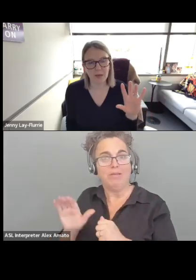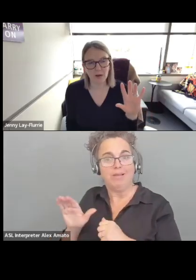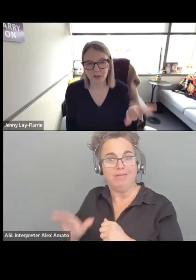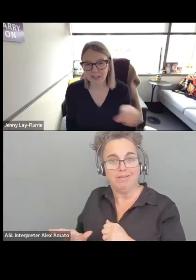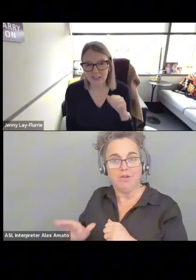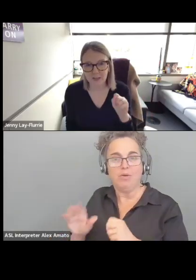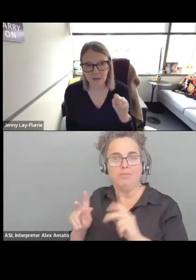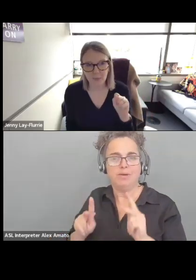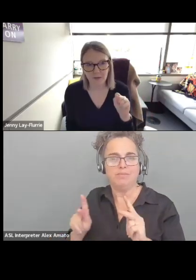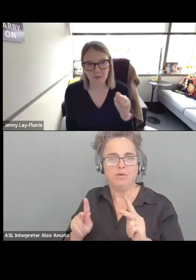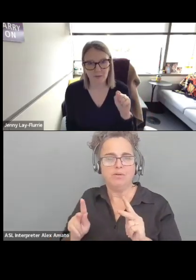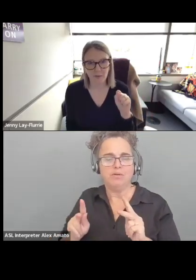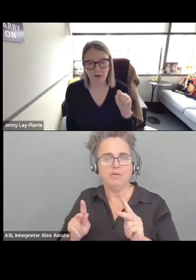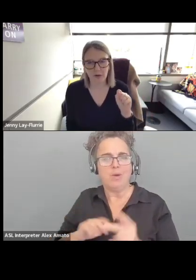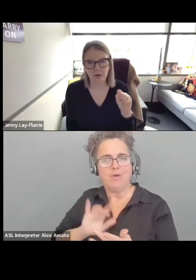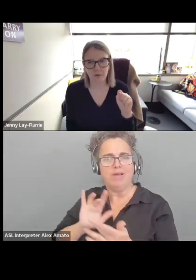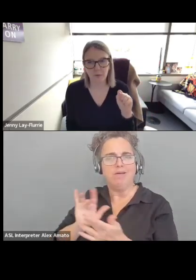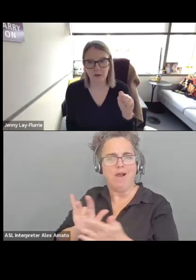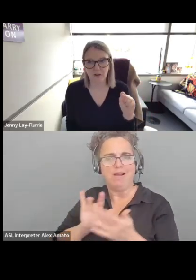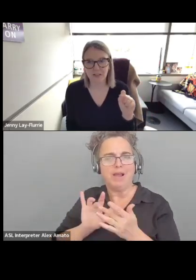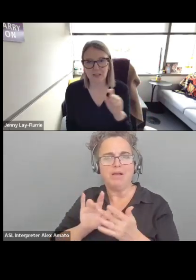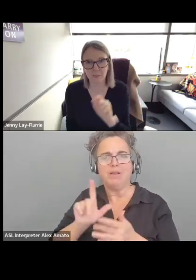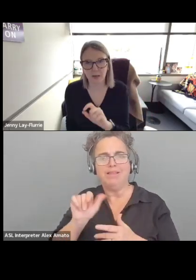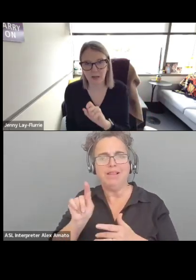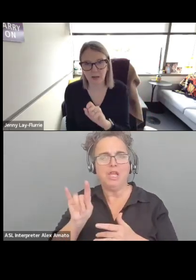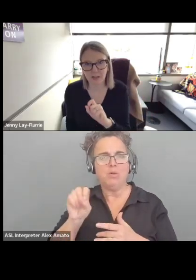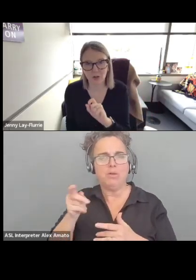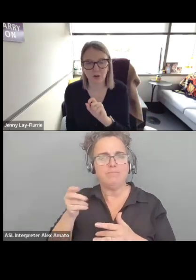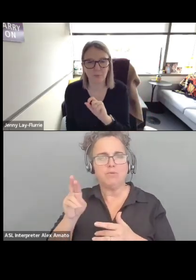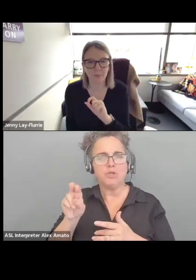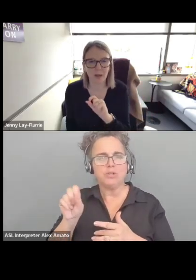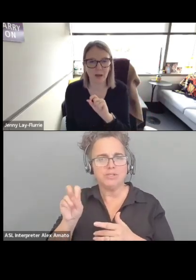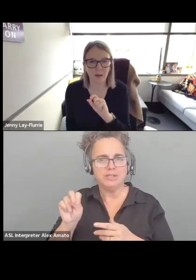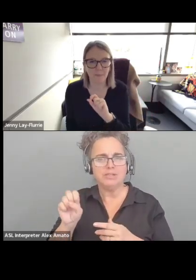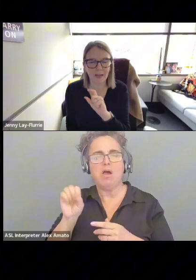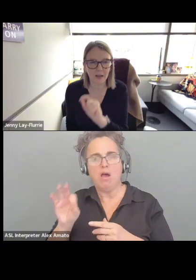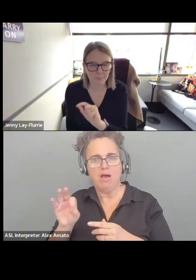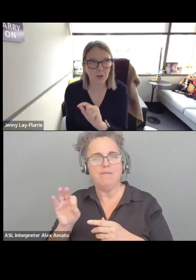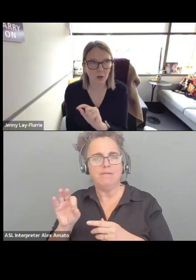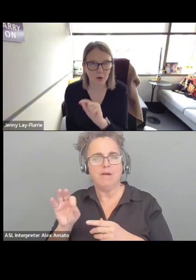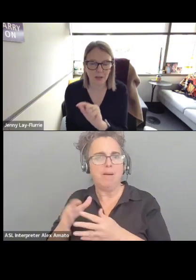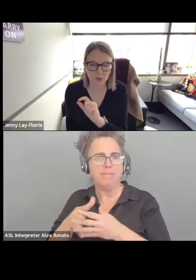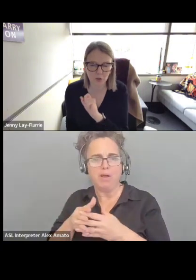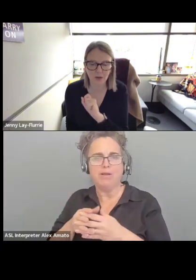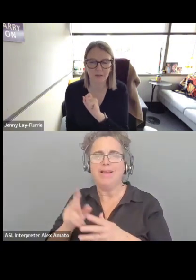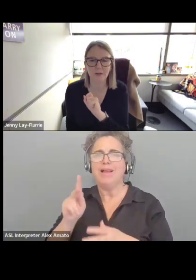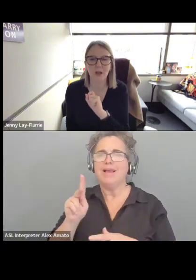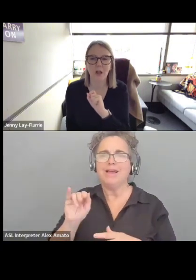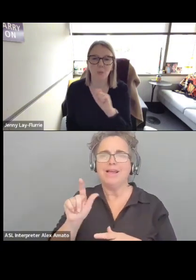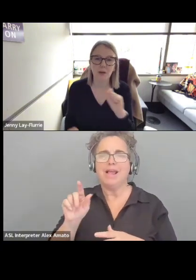and we contacted the Little Persons of America. We contacted Kilimanjaro Blind Trust.